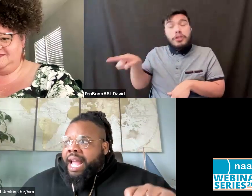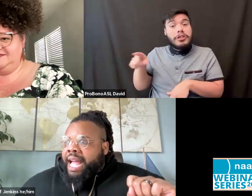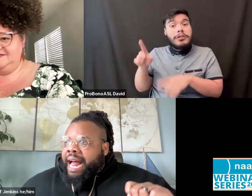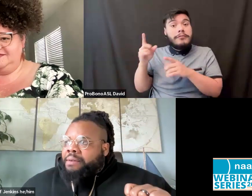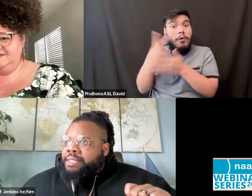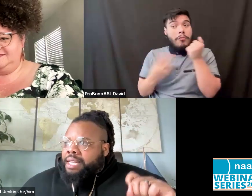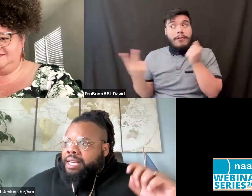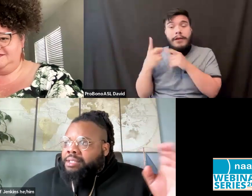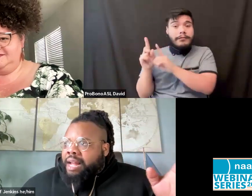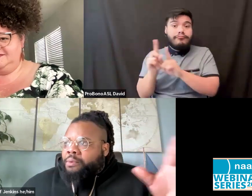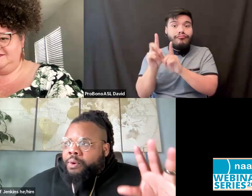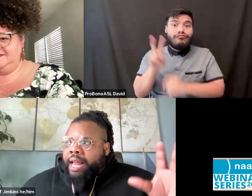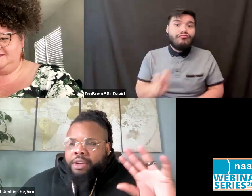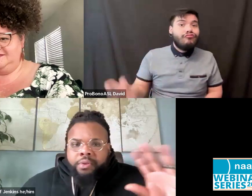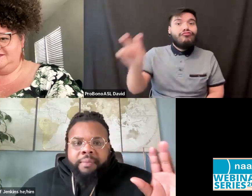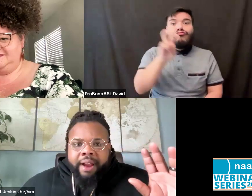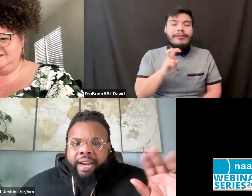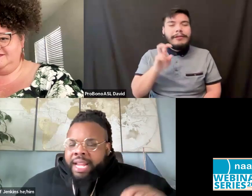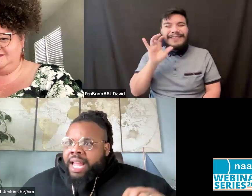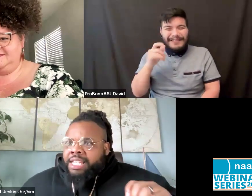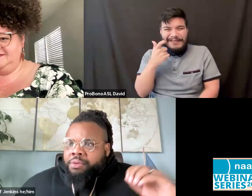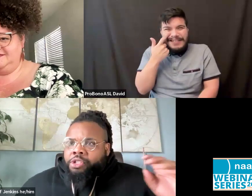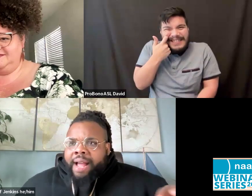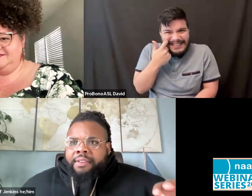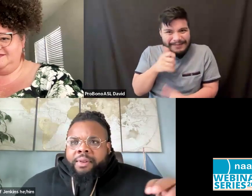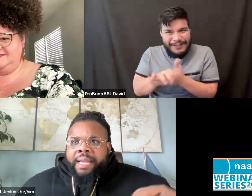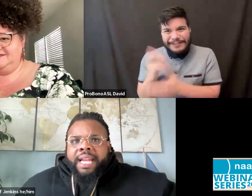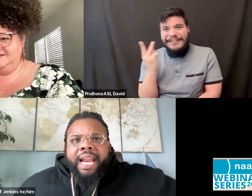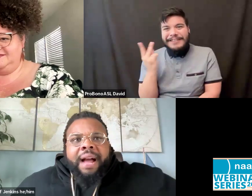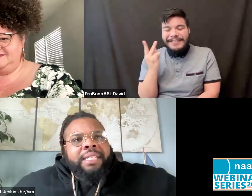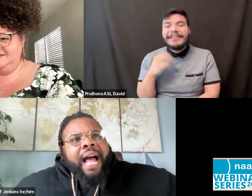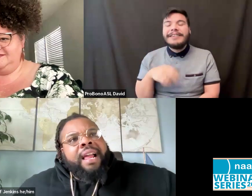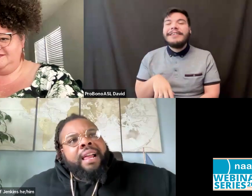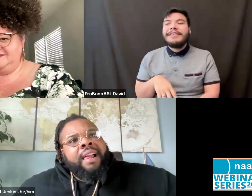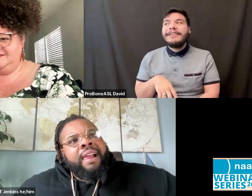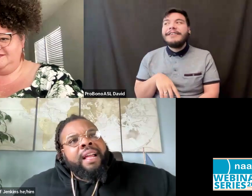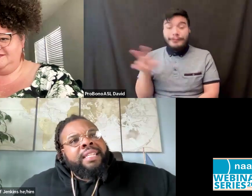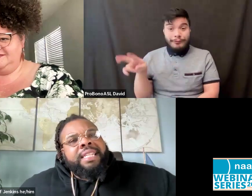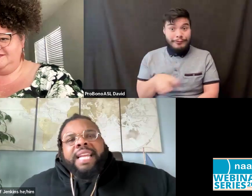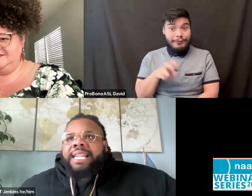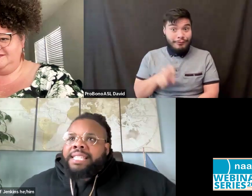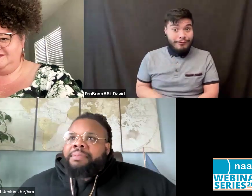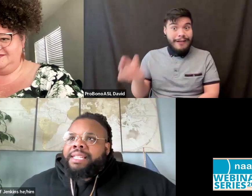and I was it it was like we were like newly married. She was traveling with me and I was like, she said something.